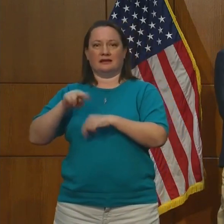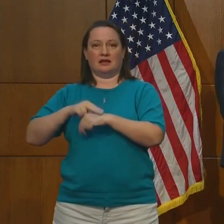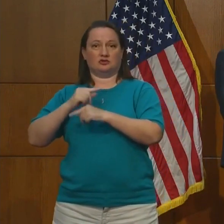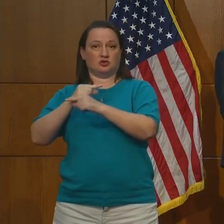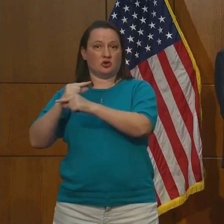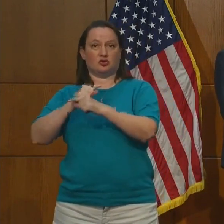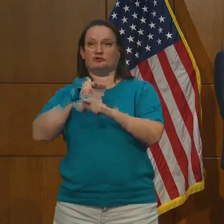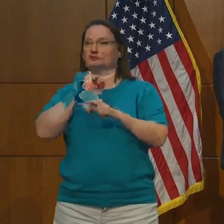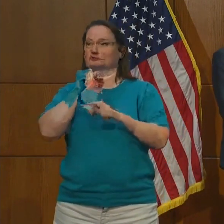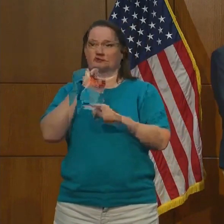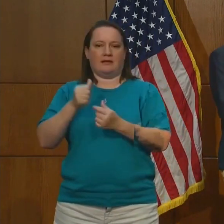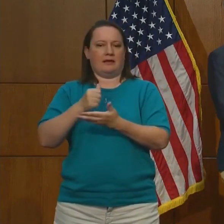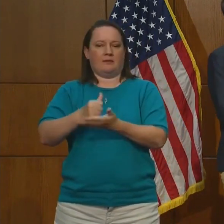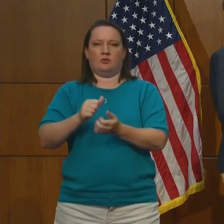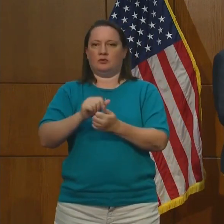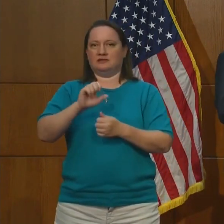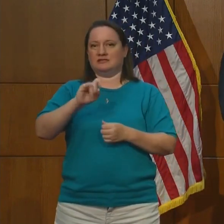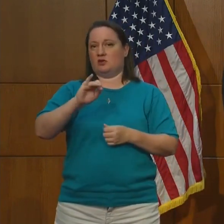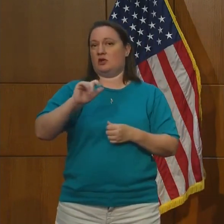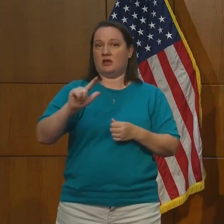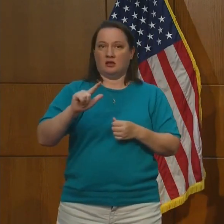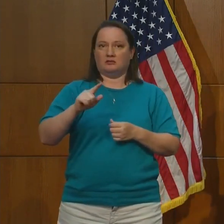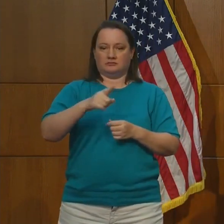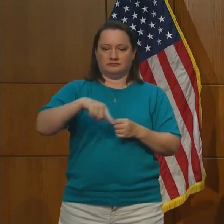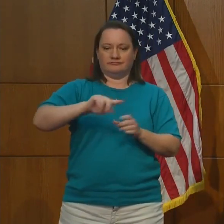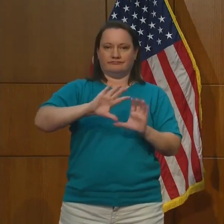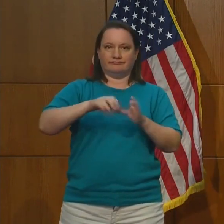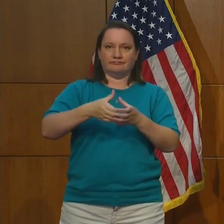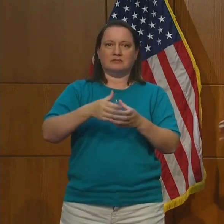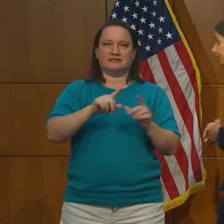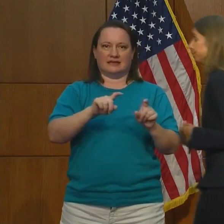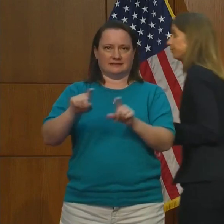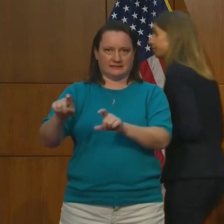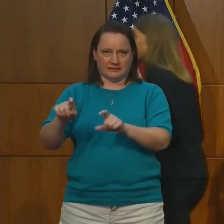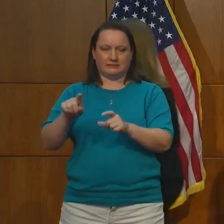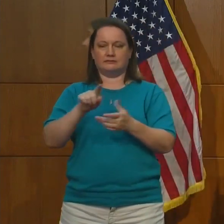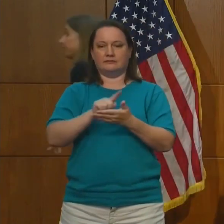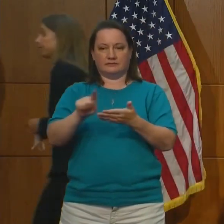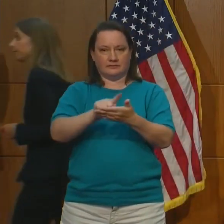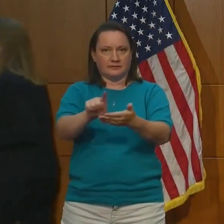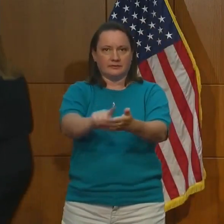WELL WE'RE GOING TO BE THE NEW TEAM WHICH THAT. AS A DAY ARE